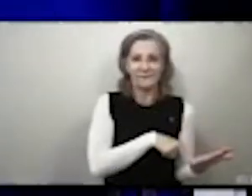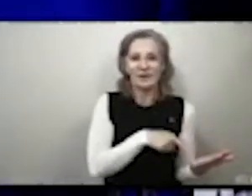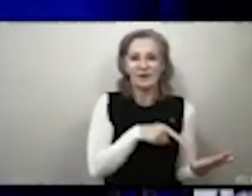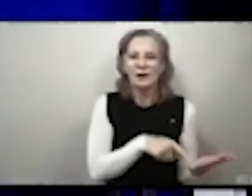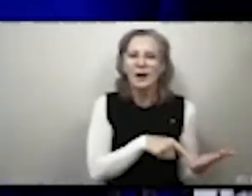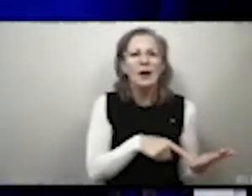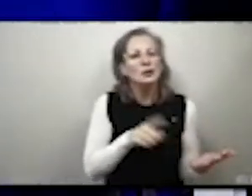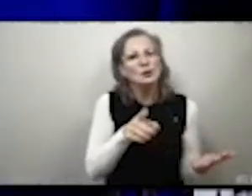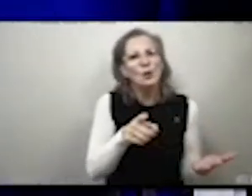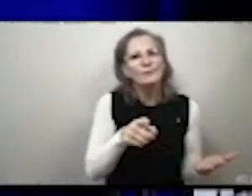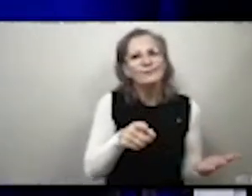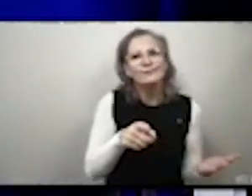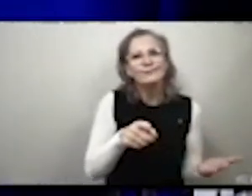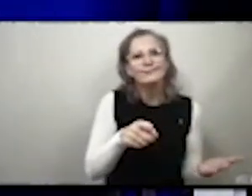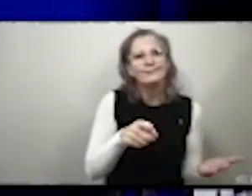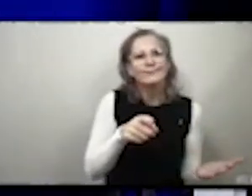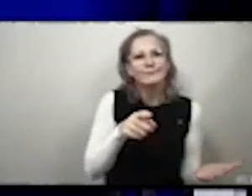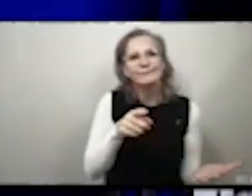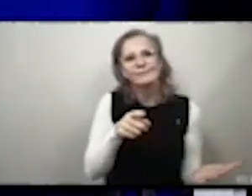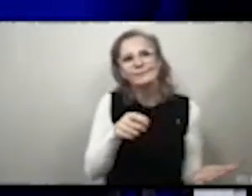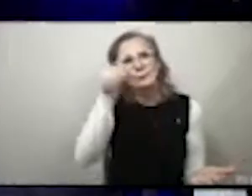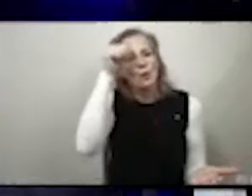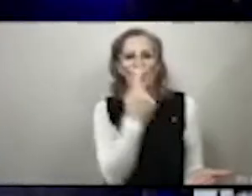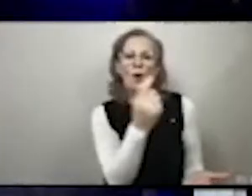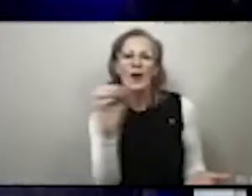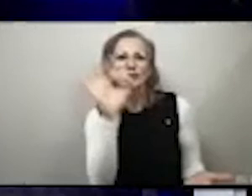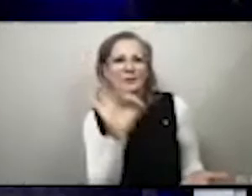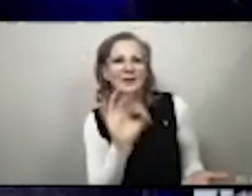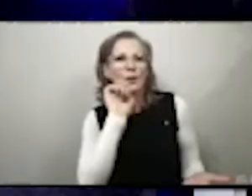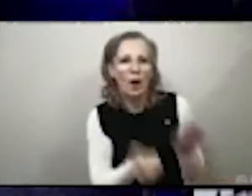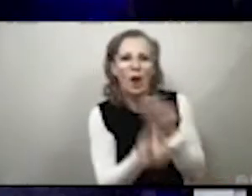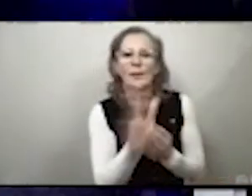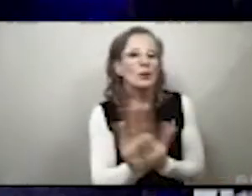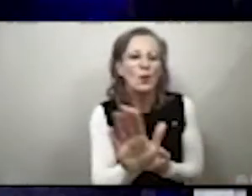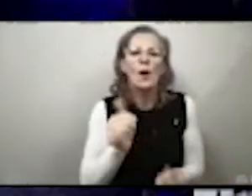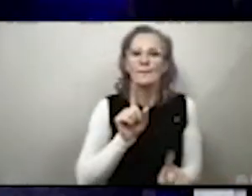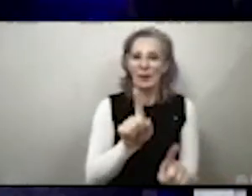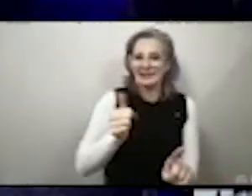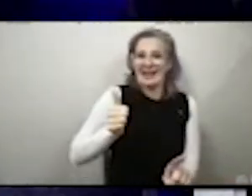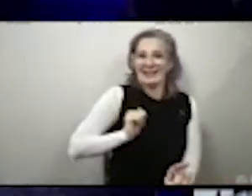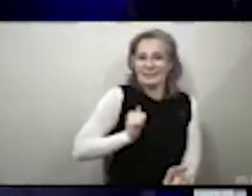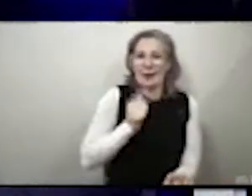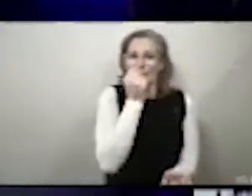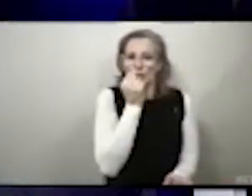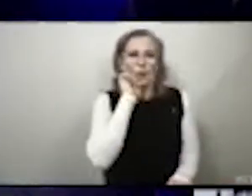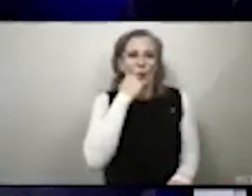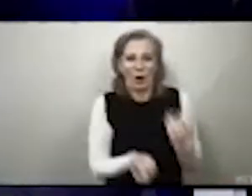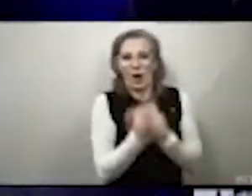how the future might unfold and then trying to build our policies around that. We don't do enough of that.